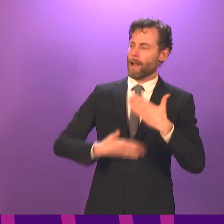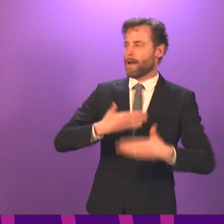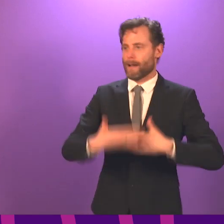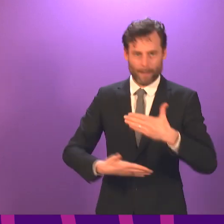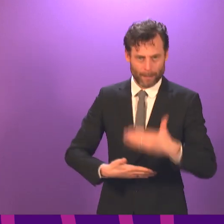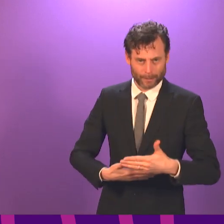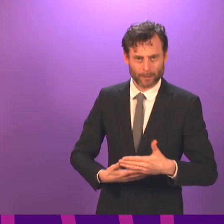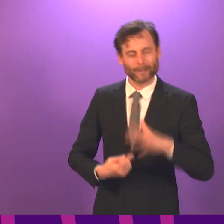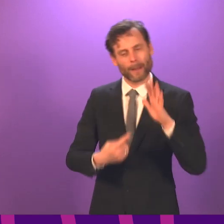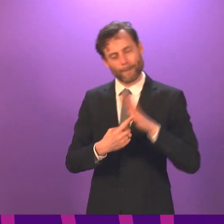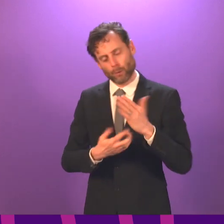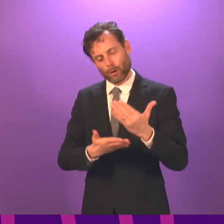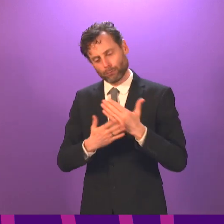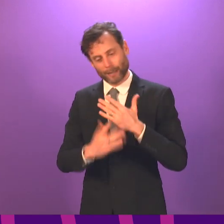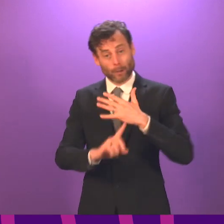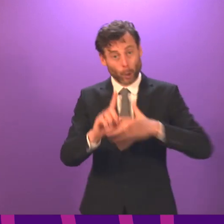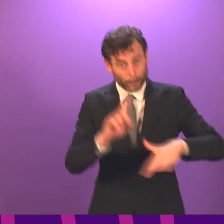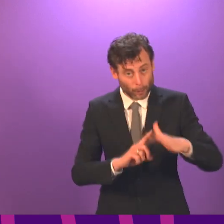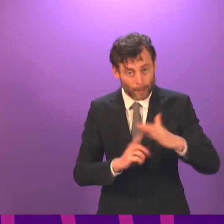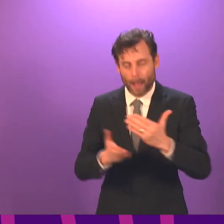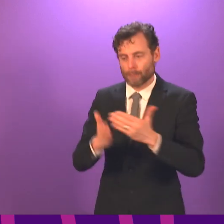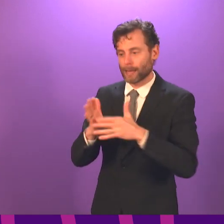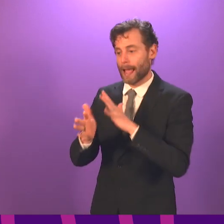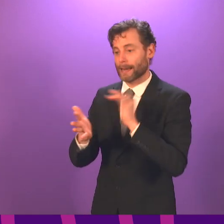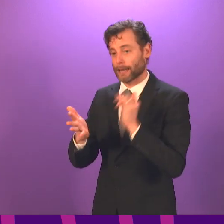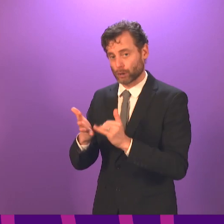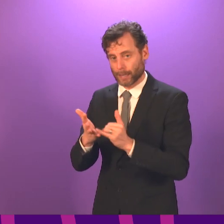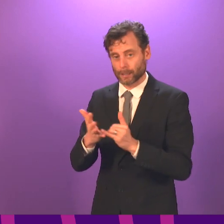and our national health service, and we will keep the virus under control while vaccinations